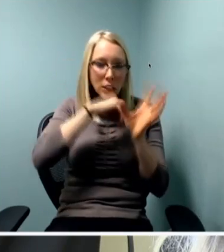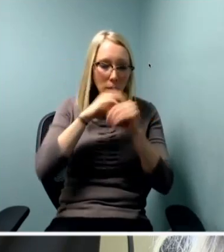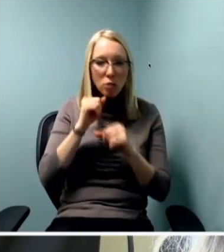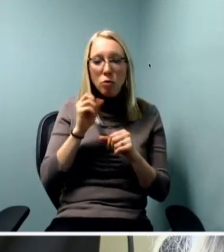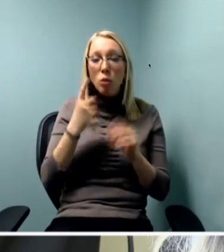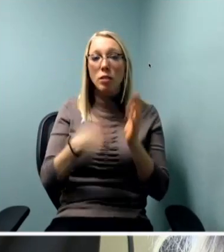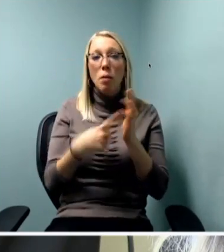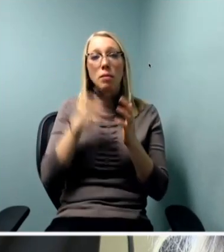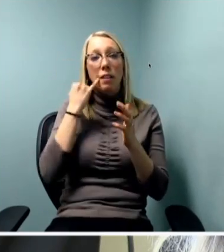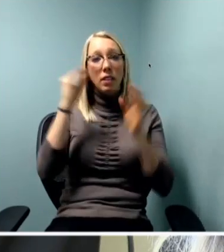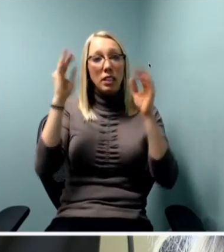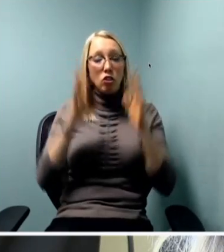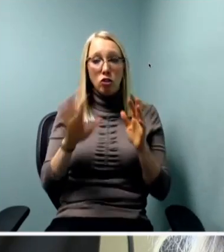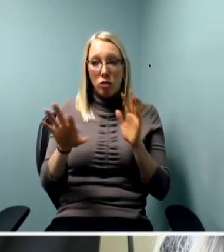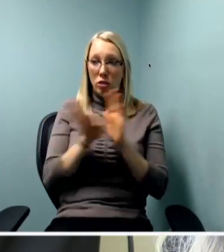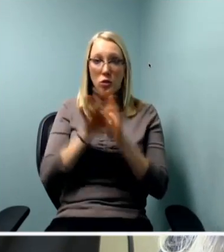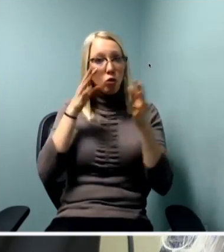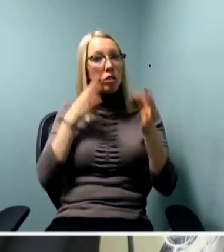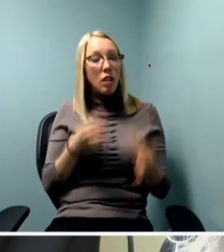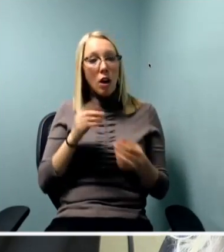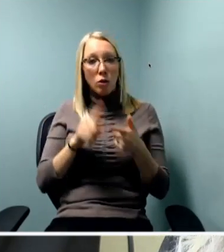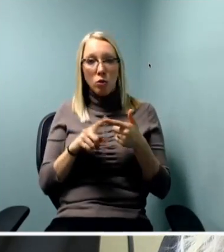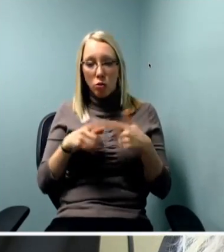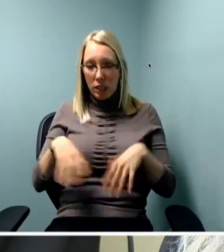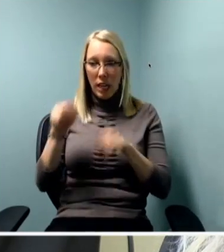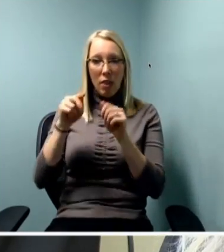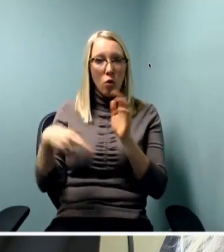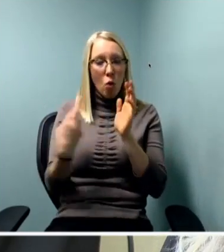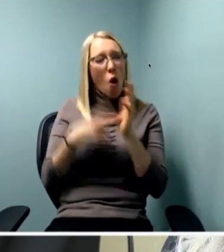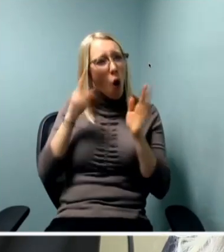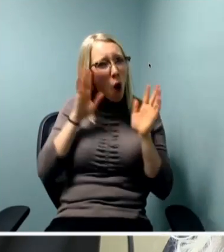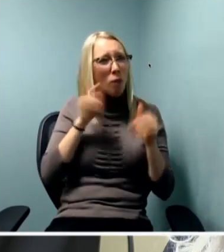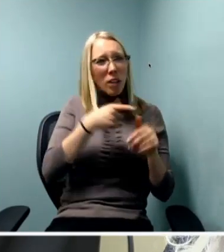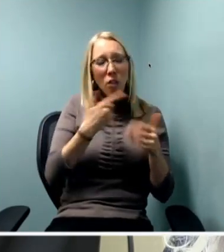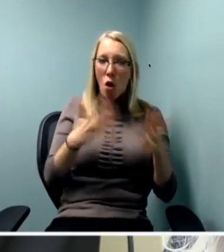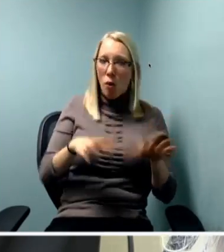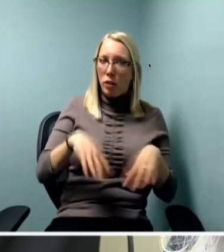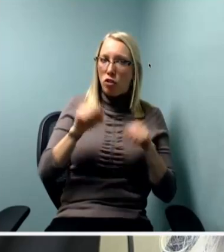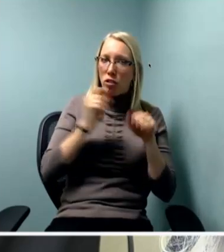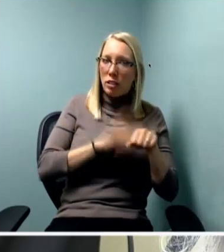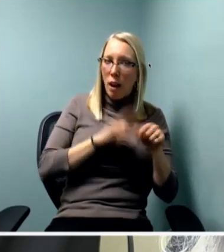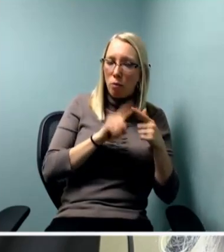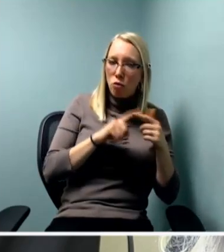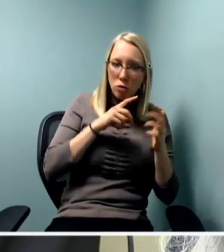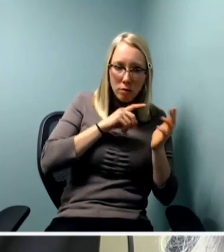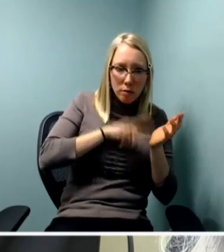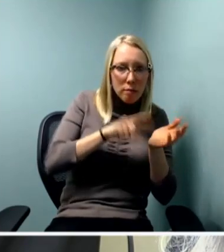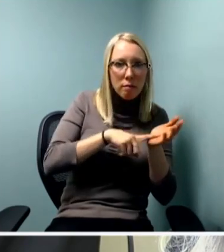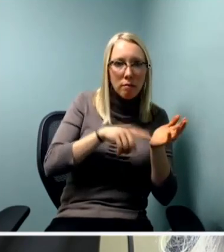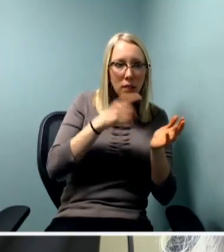hopefully they've taken the time to understand what they're actually getting into. Because there is a difference.